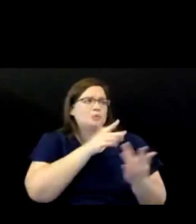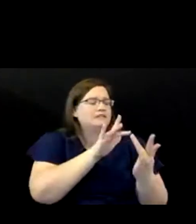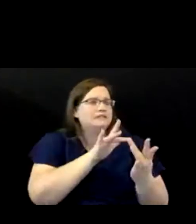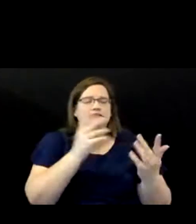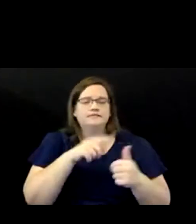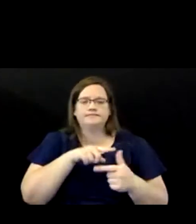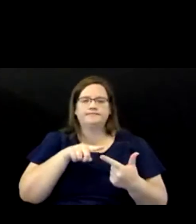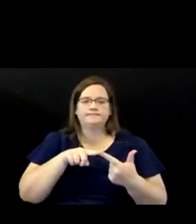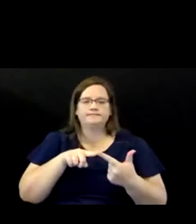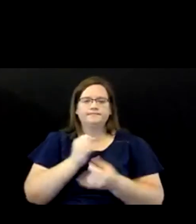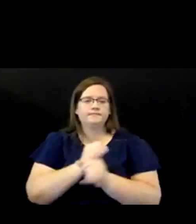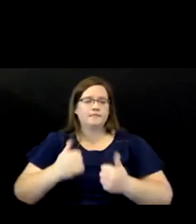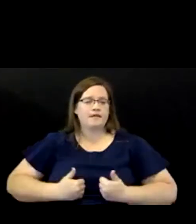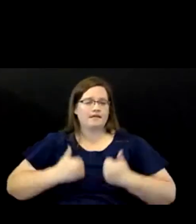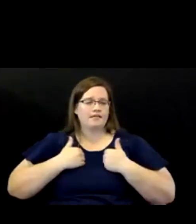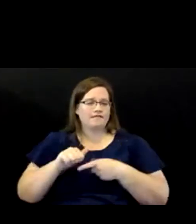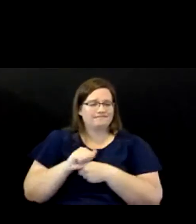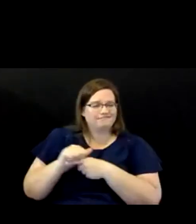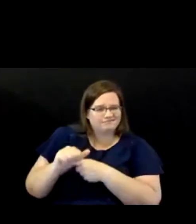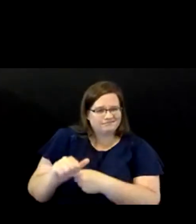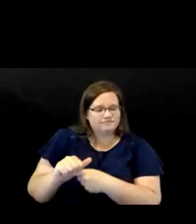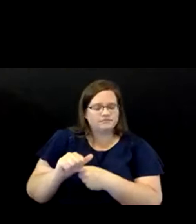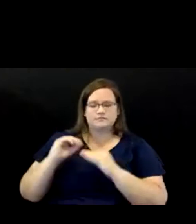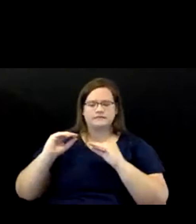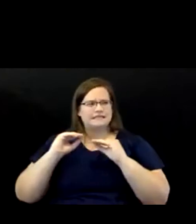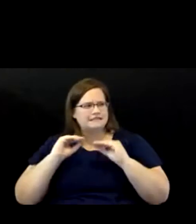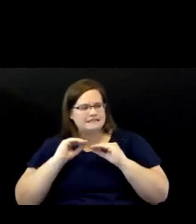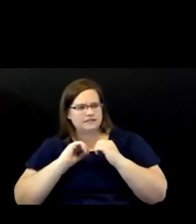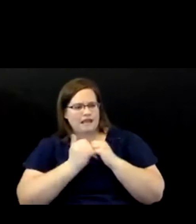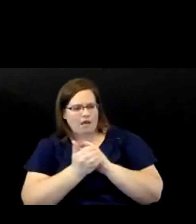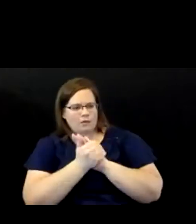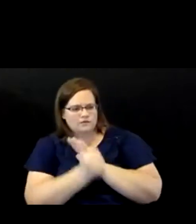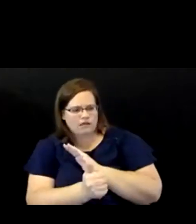living skills training, teach me how to do that. This is from how do I ride